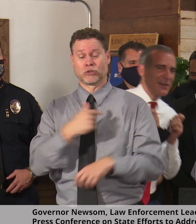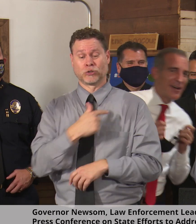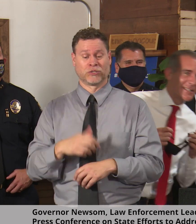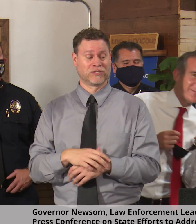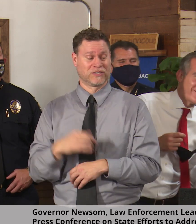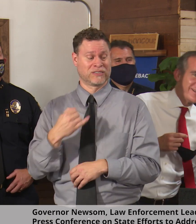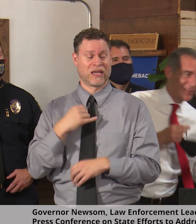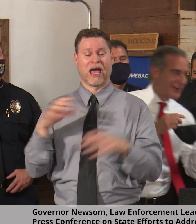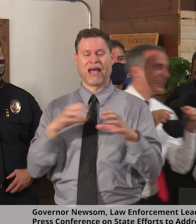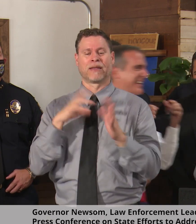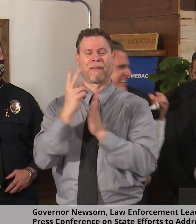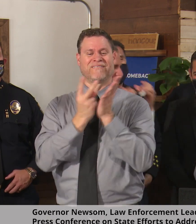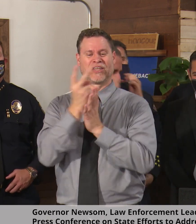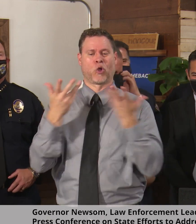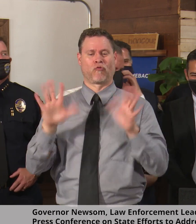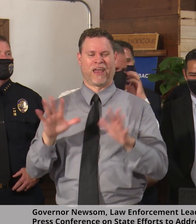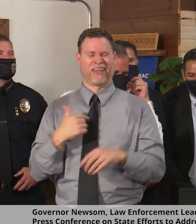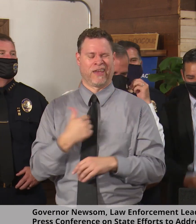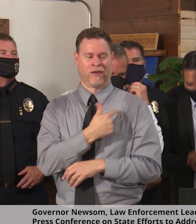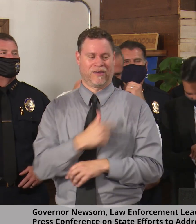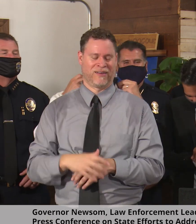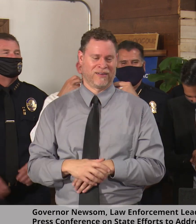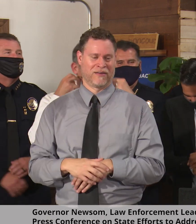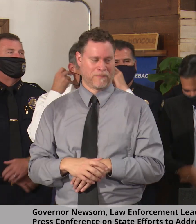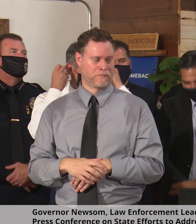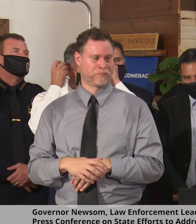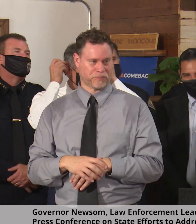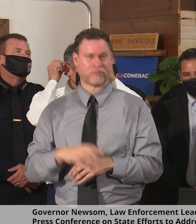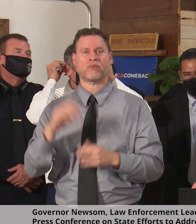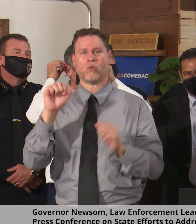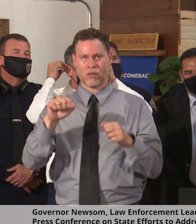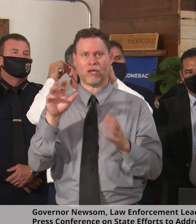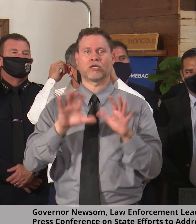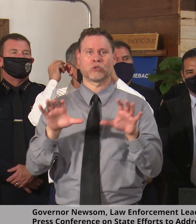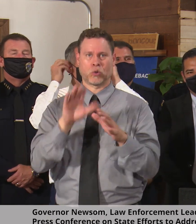I already did my video. Don't worry. Oh you did. Okay maybe we could do it on the way out